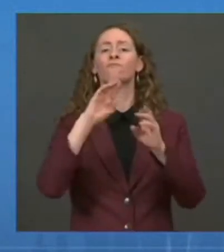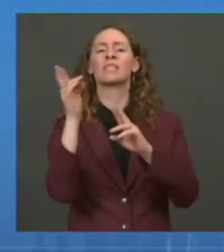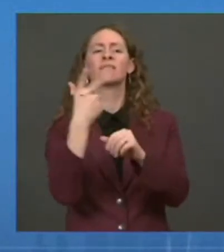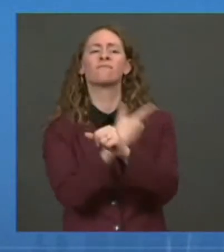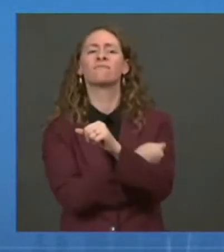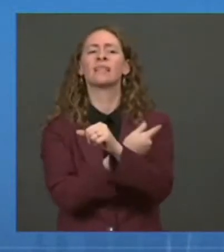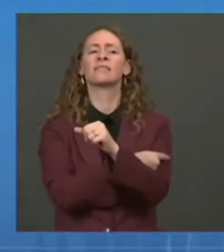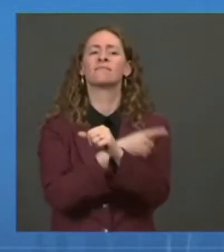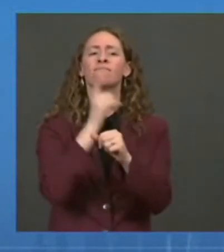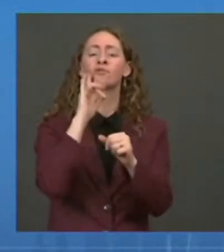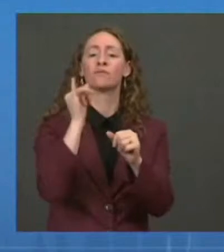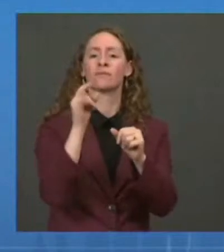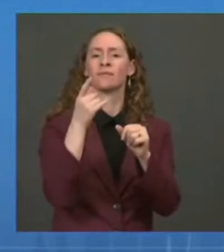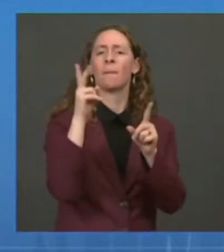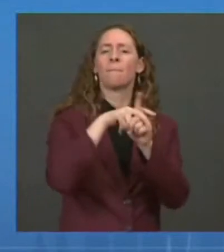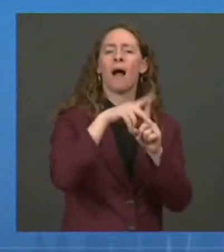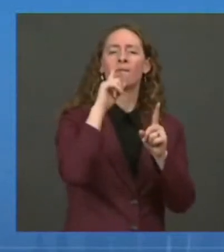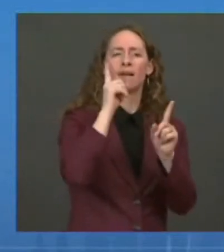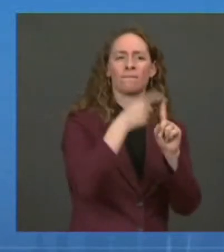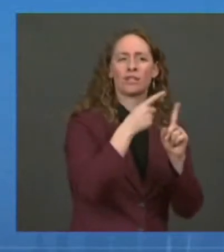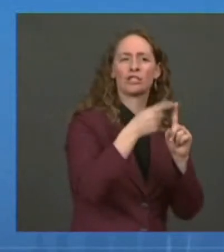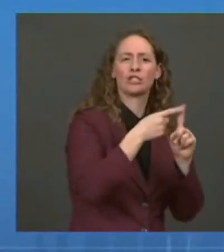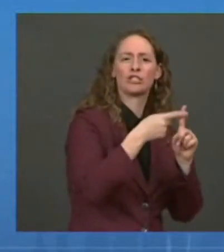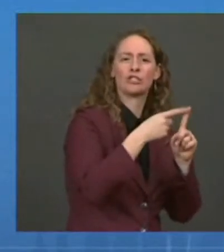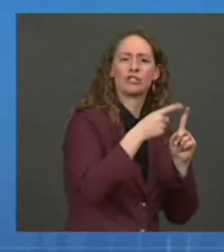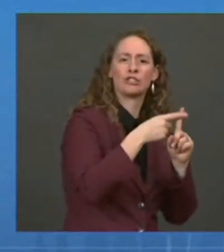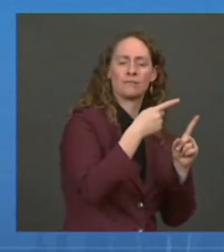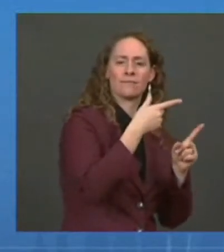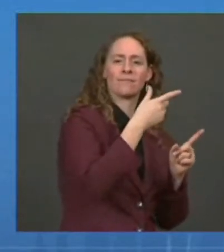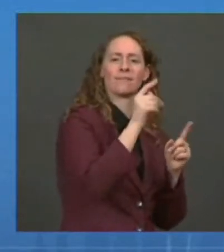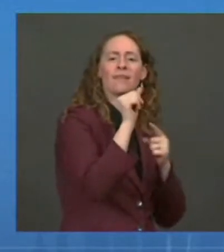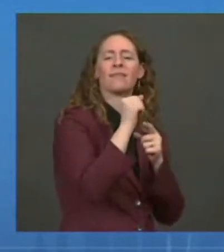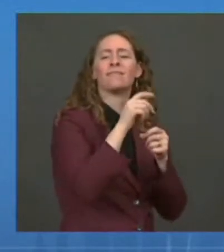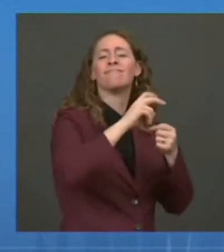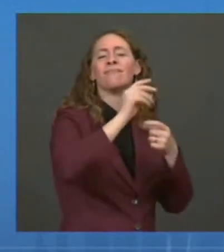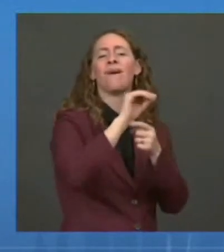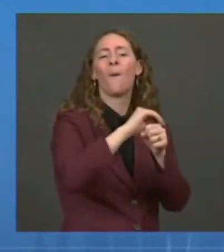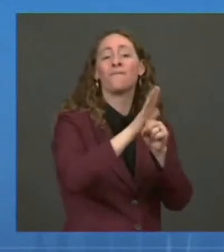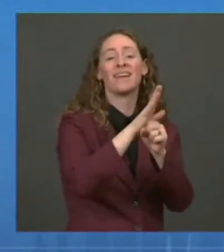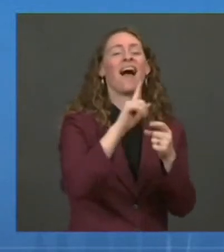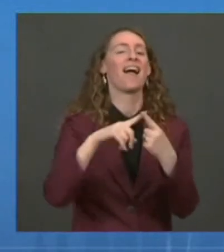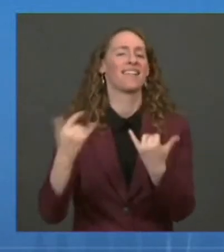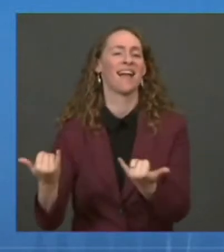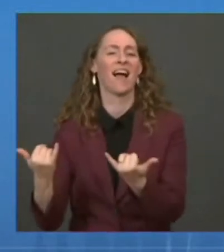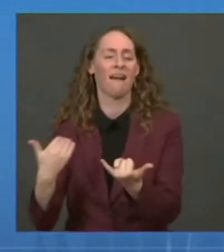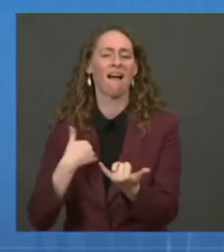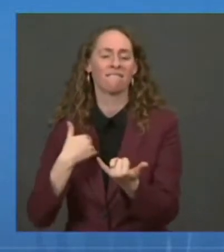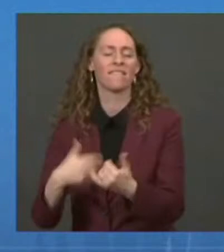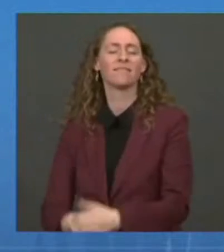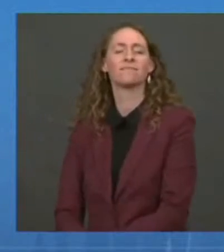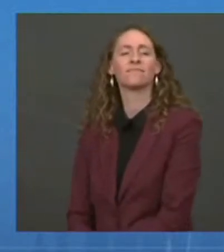THE ANCESTORIAL STRAIN AND THE NEW VARIANT AND THE OTHER IS TO MAKE A VARIANT SPECIFIC BOOST